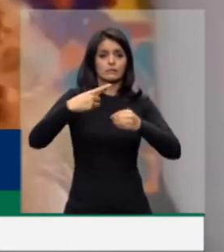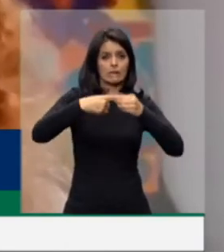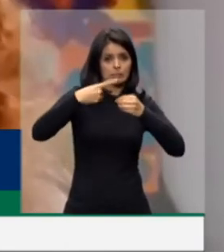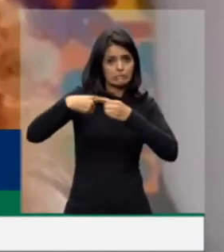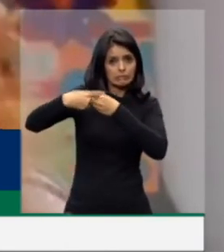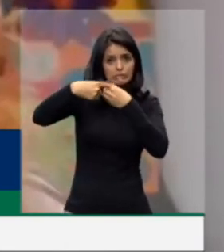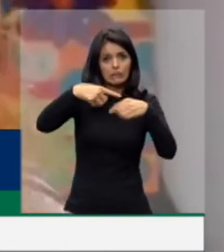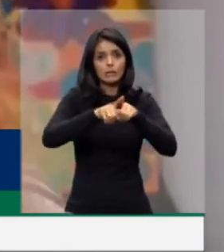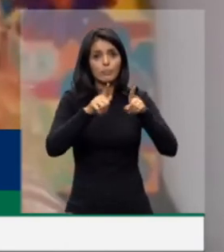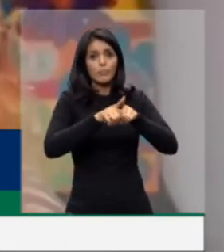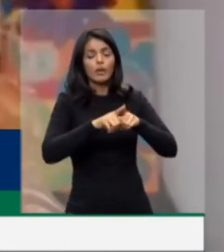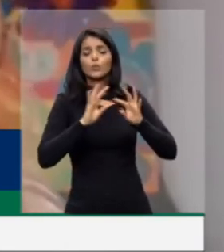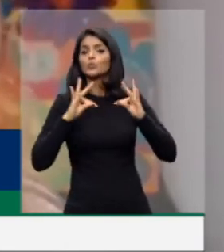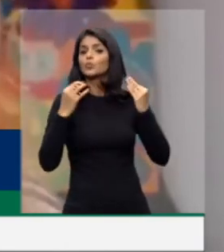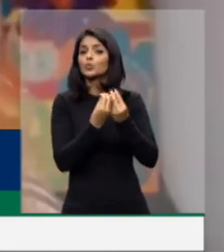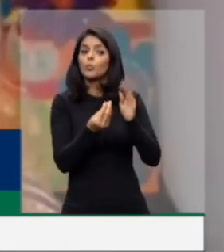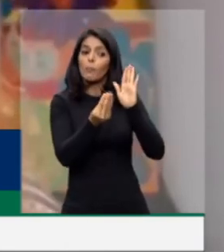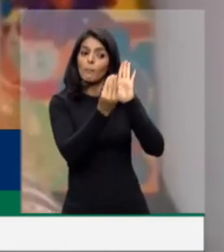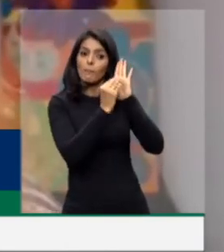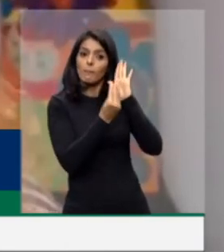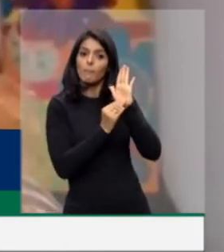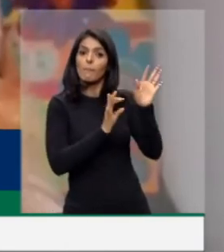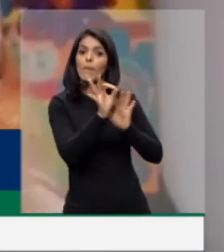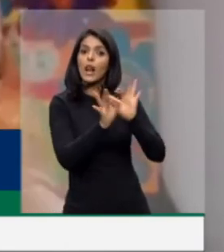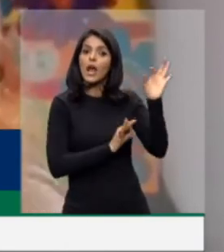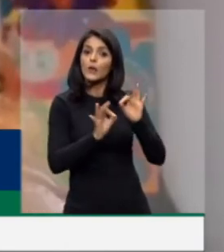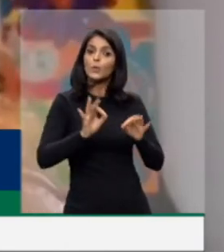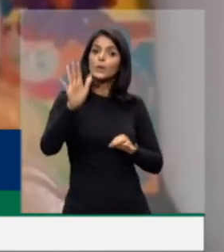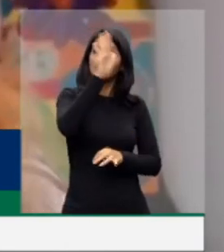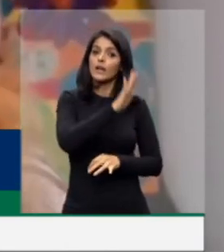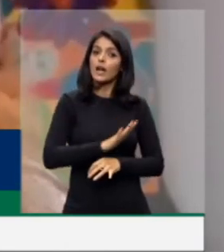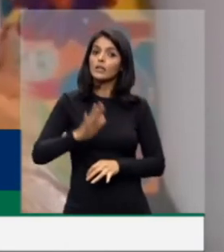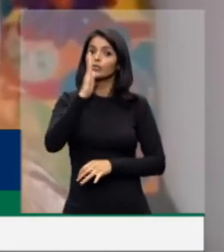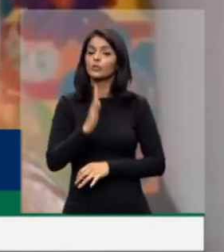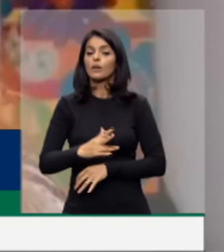BÉ LGICA, TODAS, NÓS TEMOS QUE INCLUIR TODOS TRABALHADORES INCLUSIVE DA LIMPEZA URBANA, NÃO SÓ